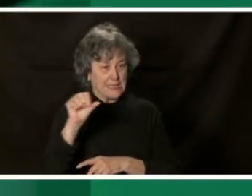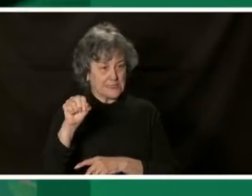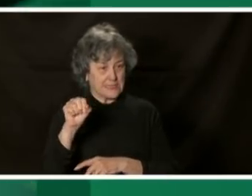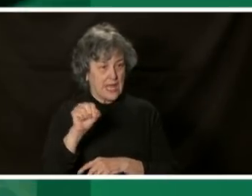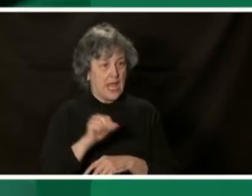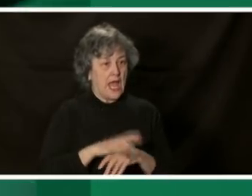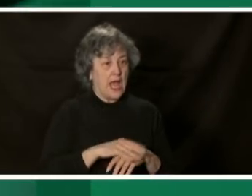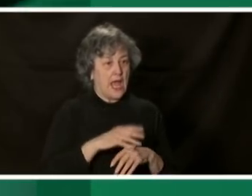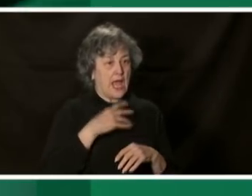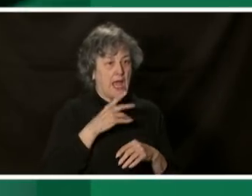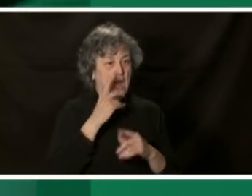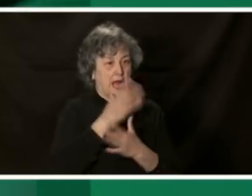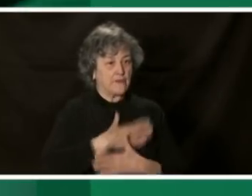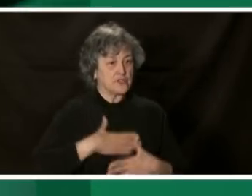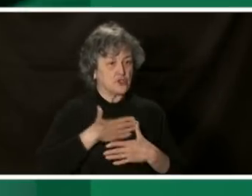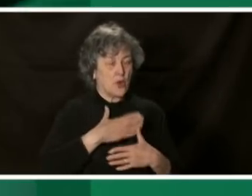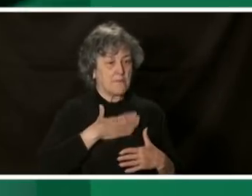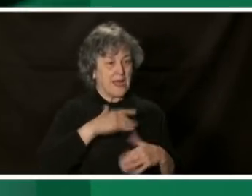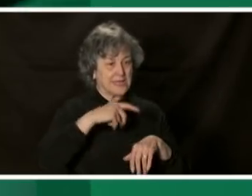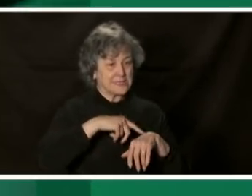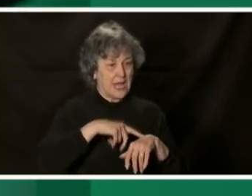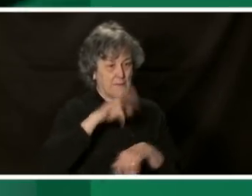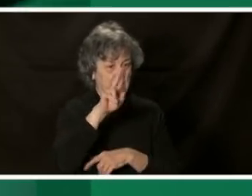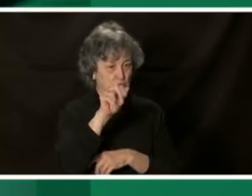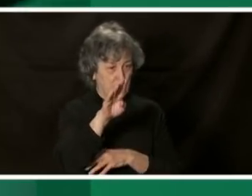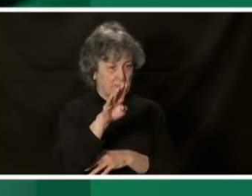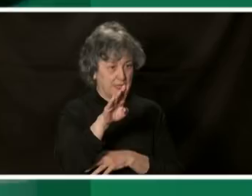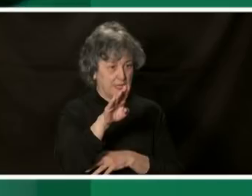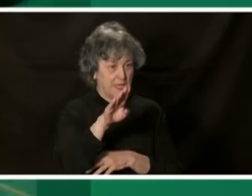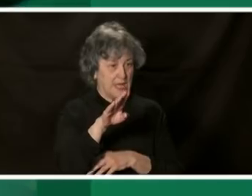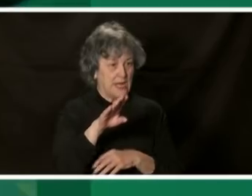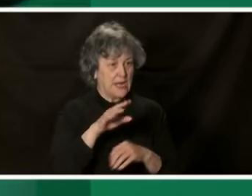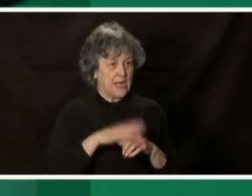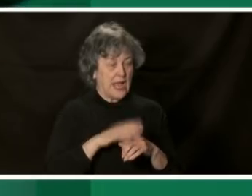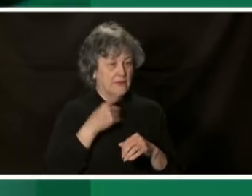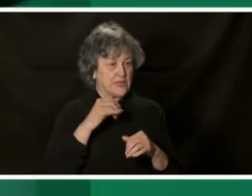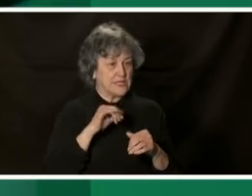AND WHAT I'VE ENJOYED MOST WITH MY TIME AT UAB IS COMPLETING MY MASTER'S DEGREE